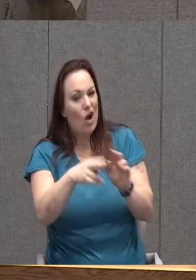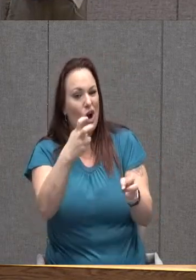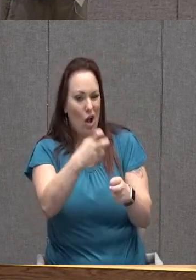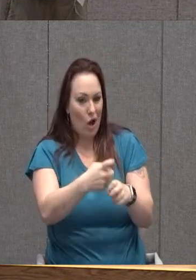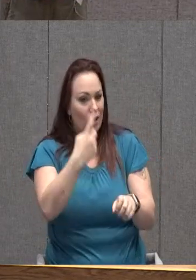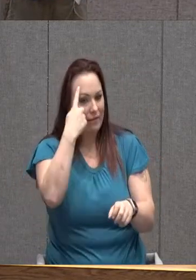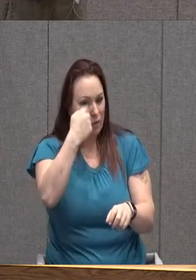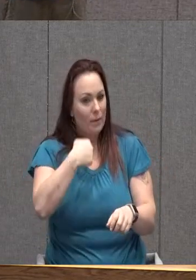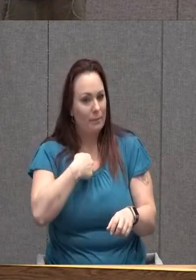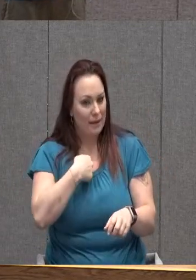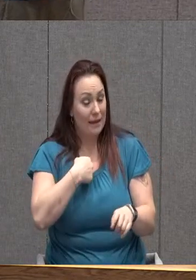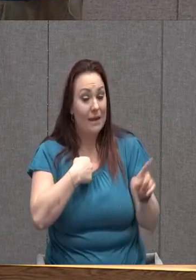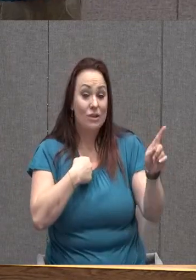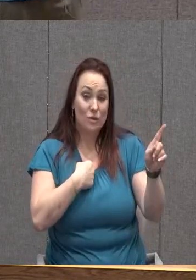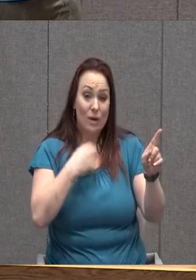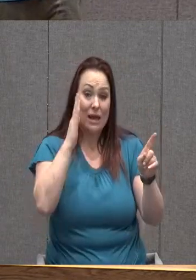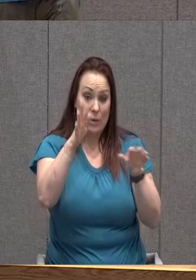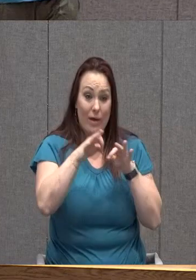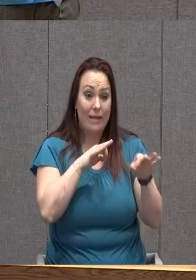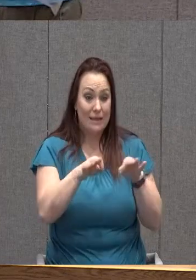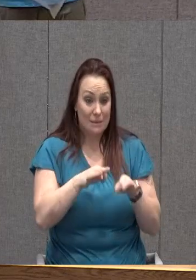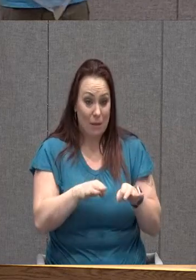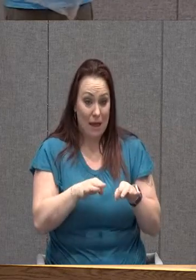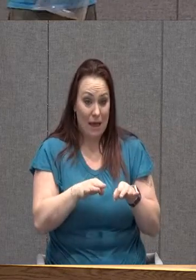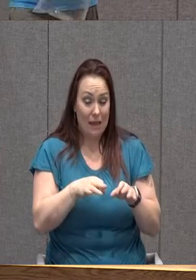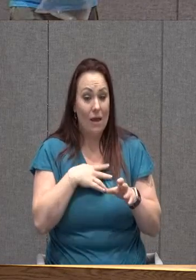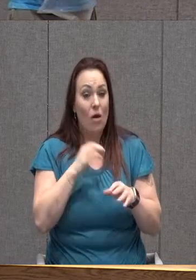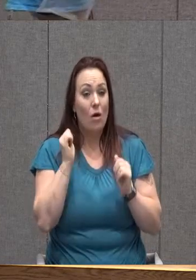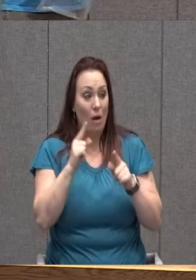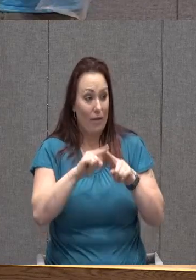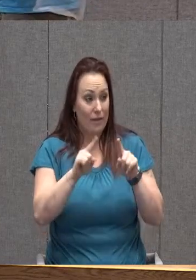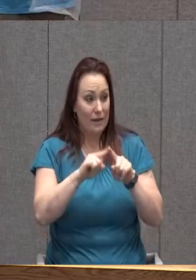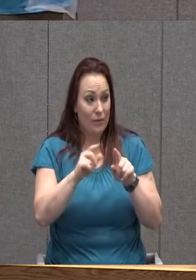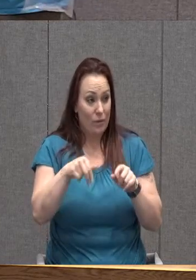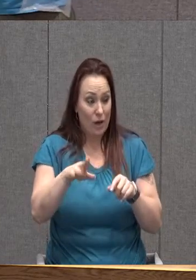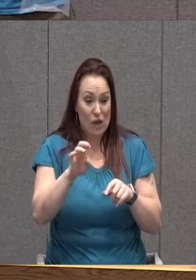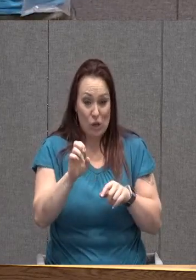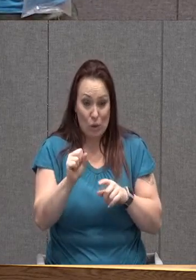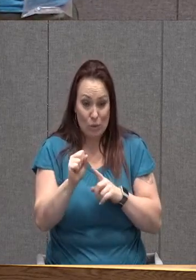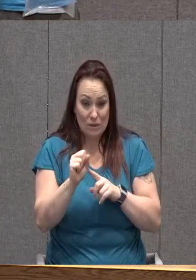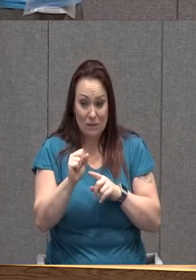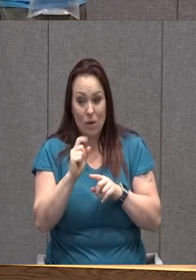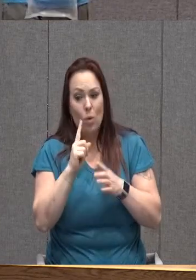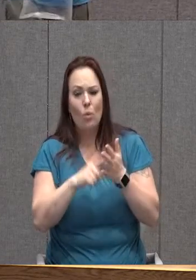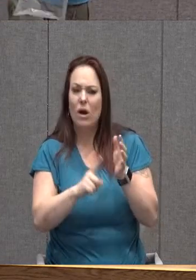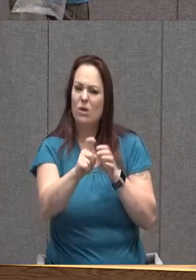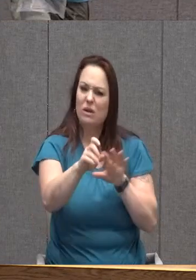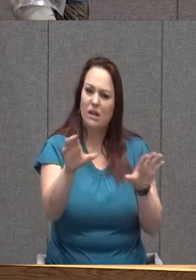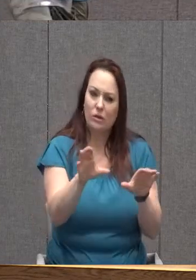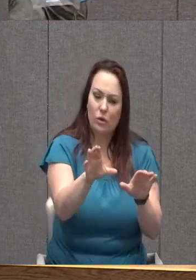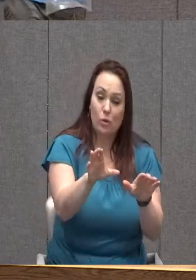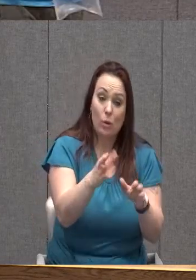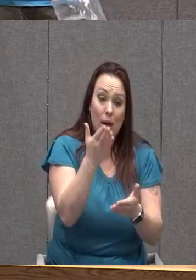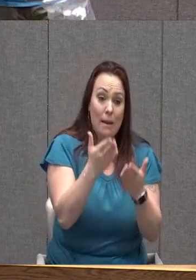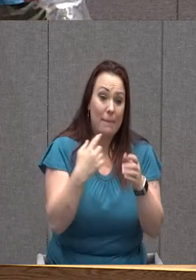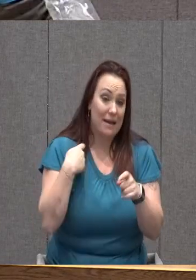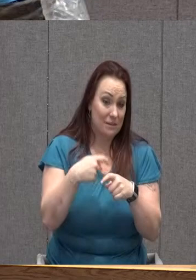so he's actually gonna give you the cues, and what you should be doing, he might give them in Spanish first,